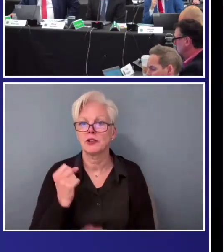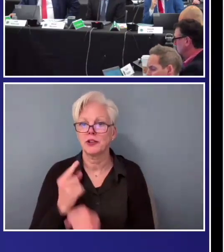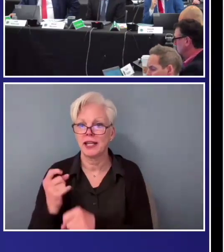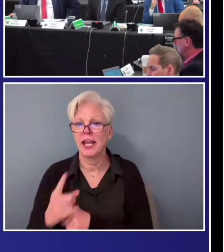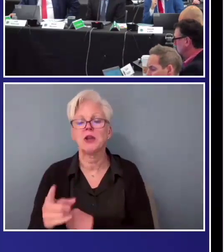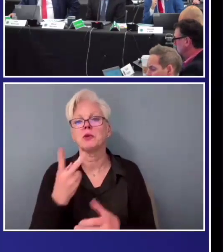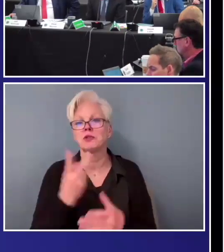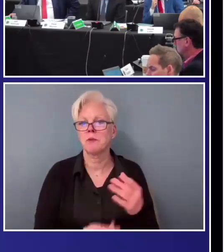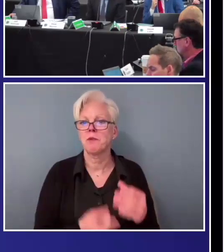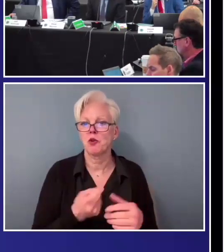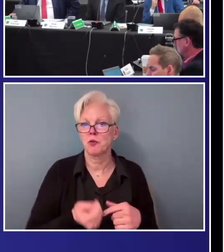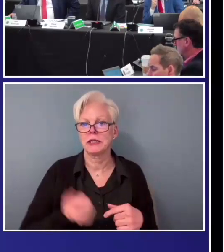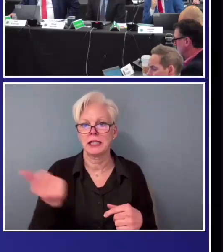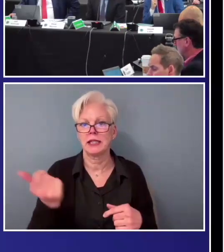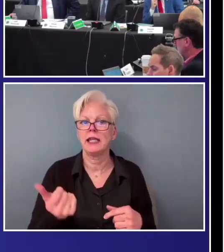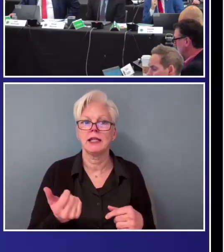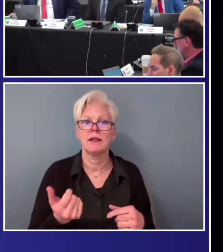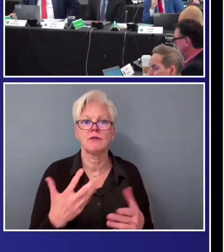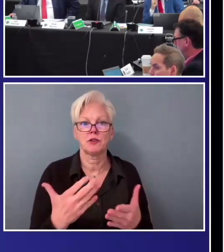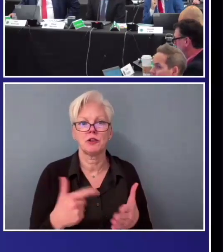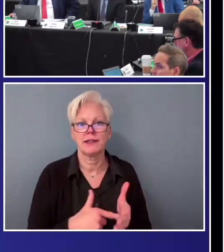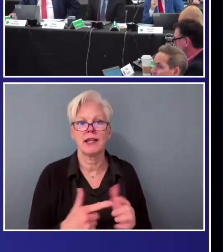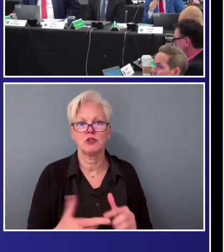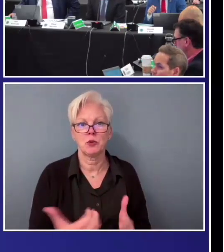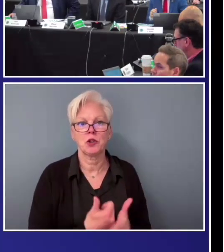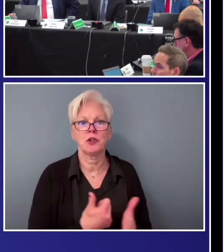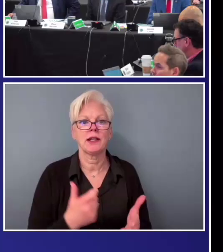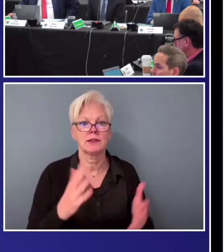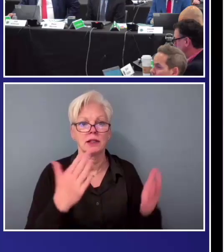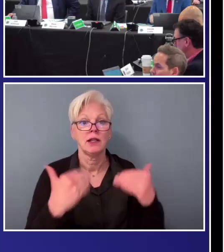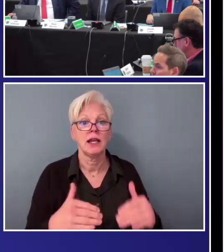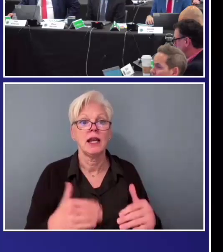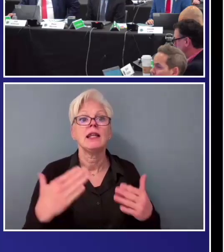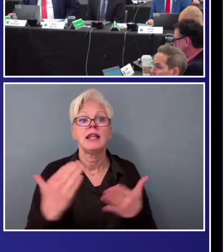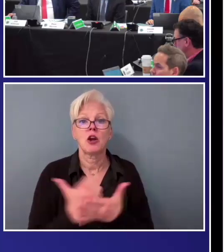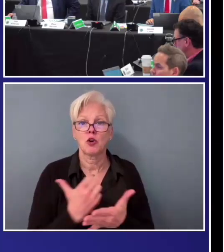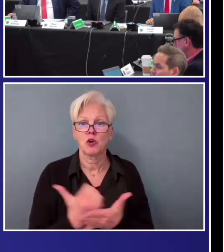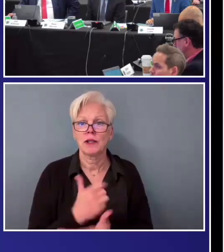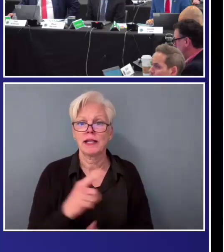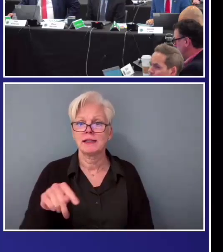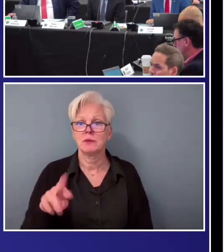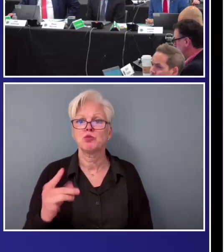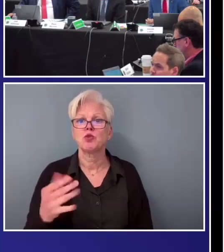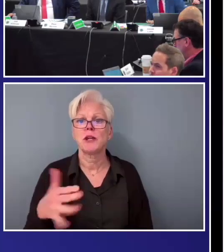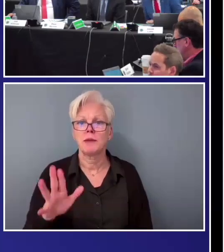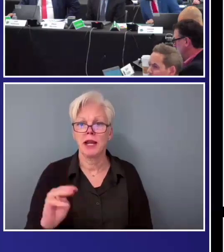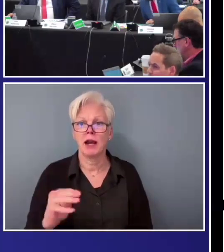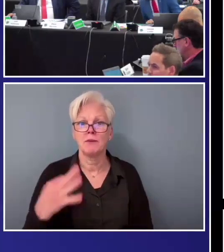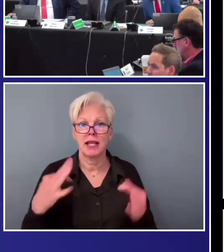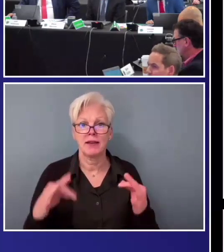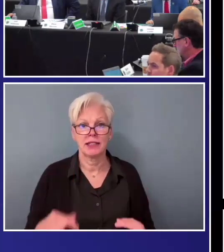of those. And here we get to the earnings premium definition. So let's keep scrolling down. We first --